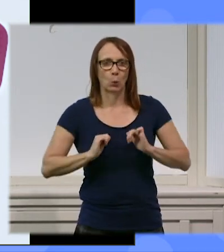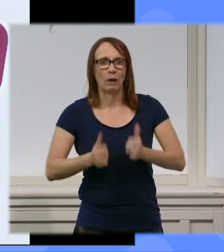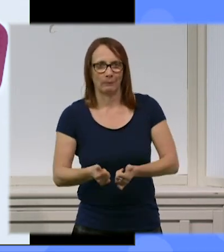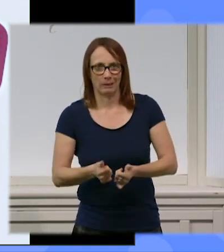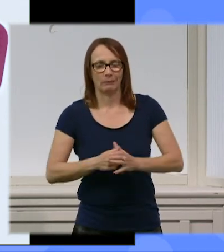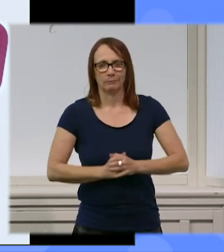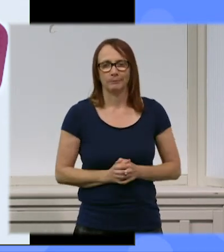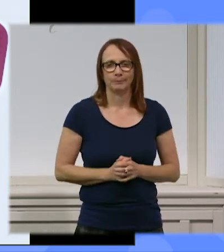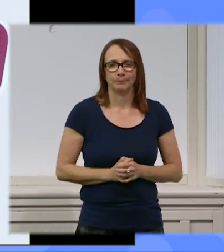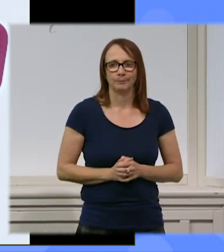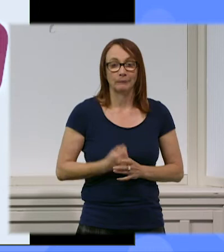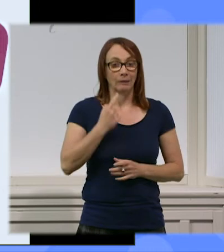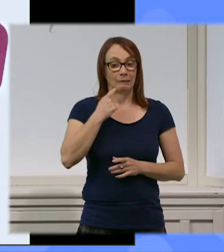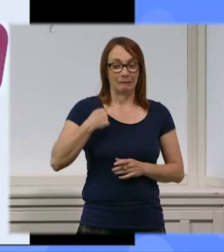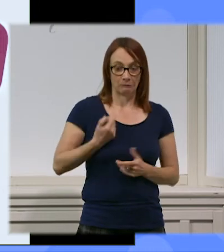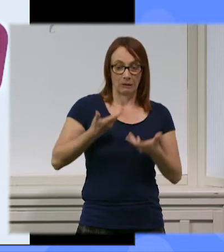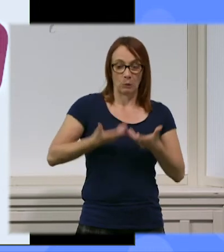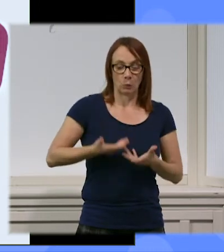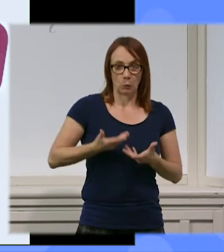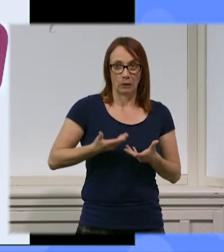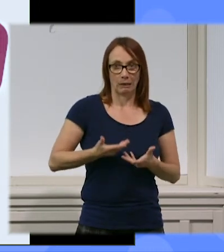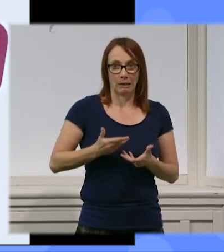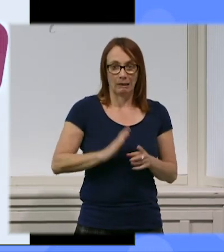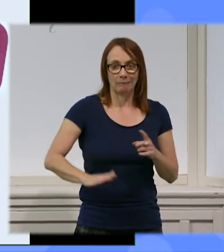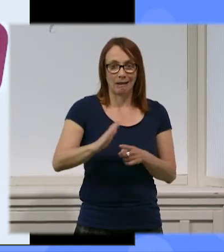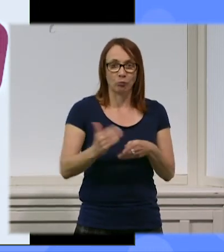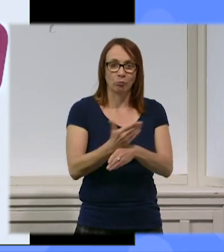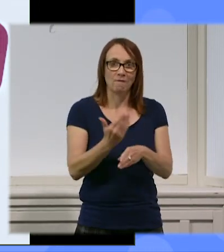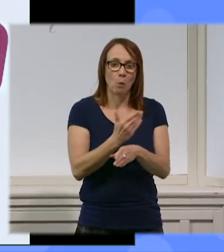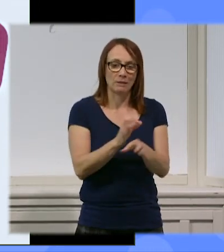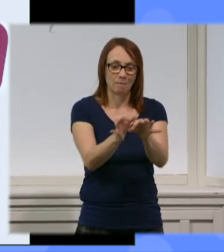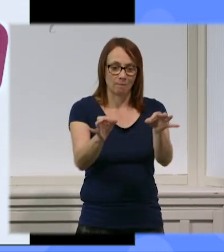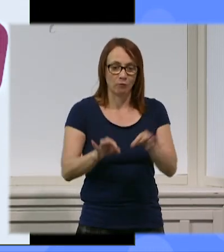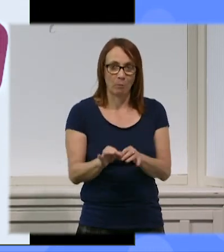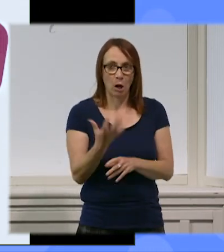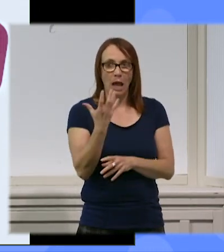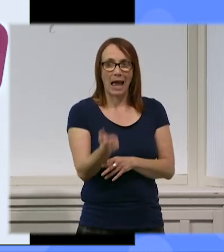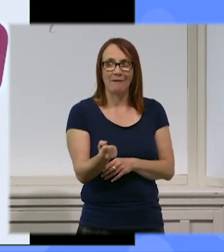yesterday that we've got the NP FS in large form beautifully illustrated in